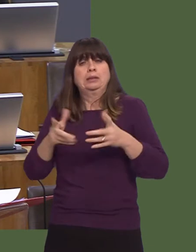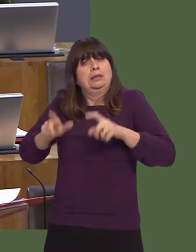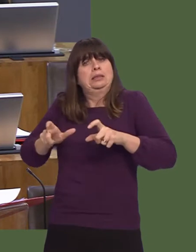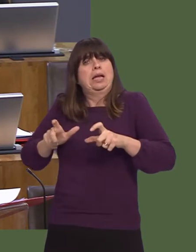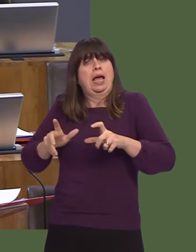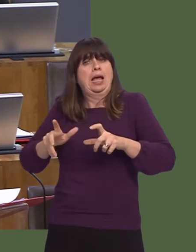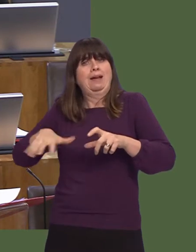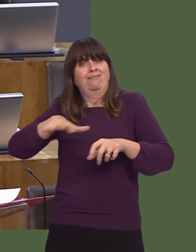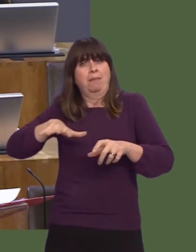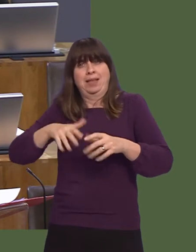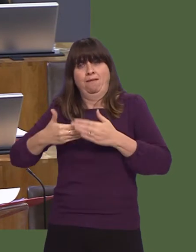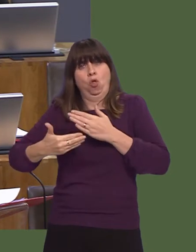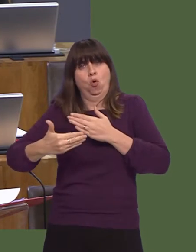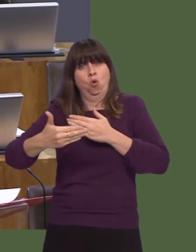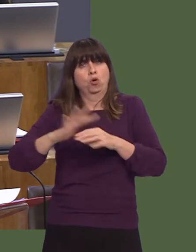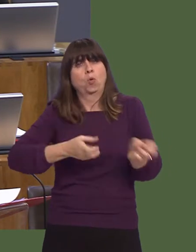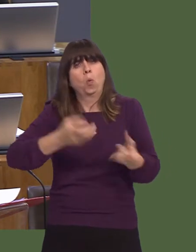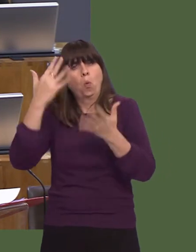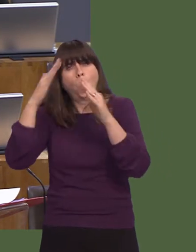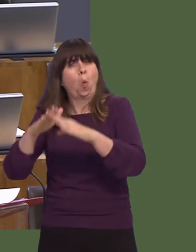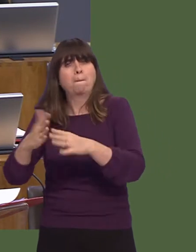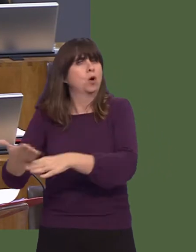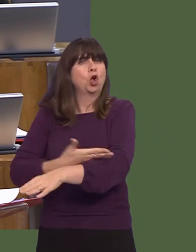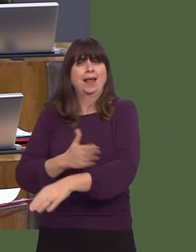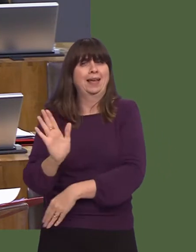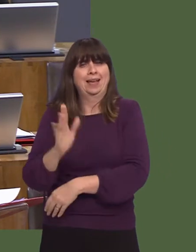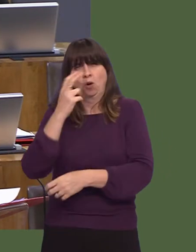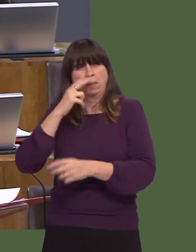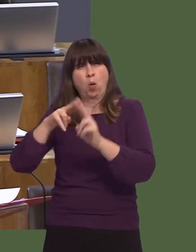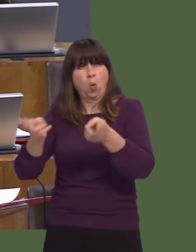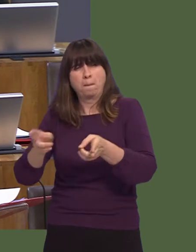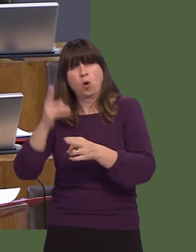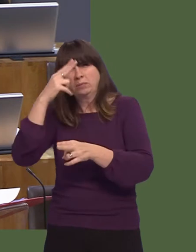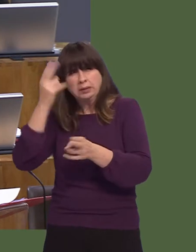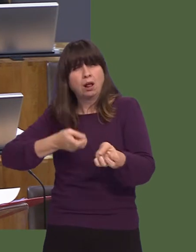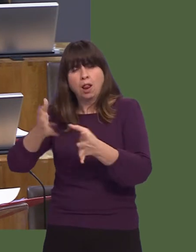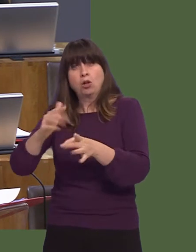that people understand that dementia is not something that affects everybody in the same